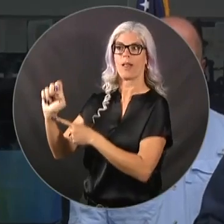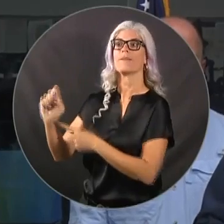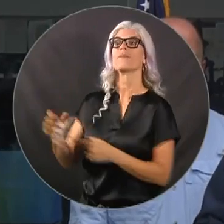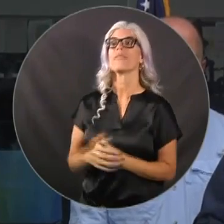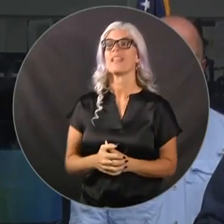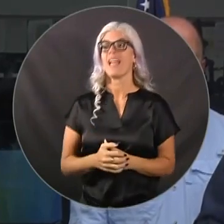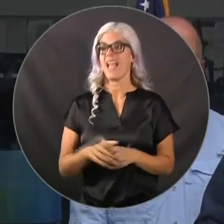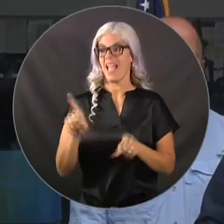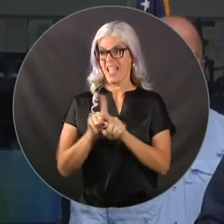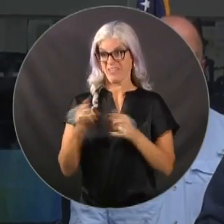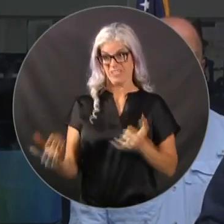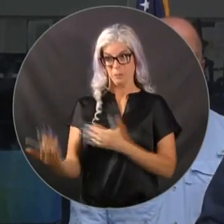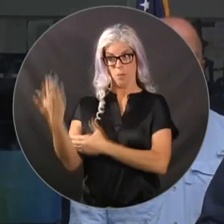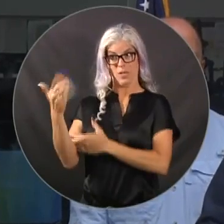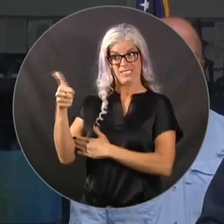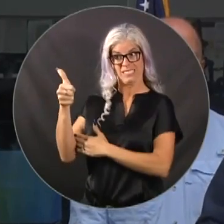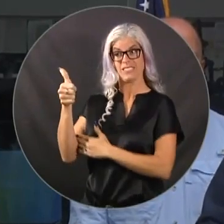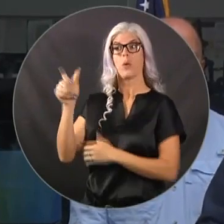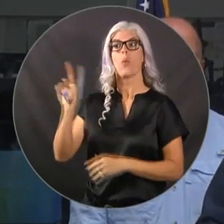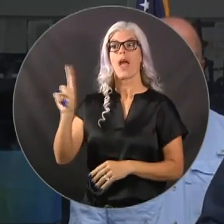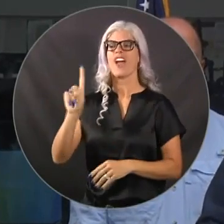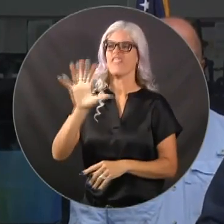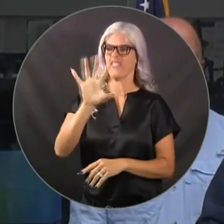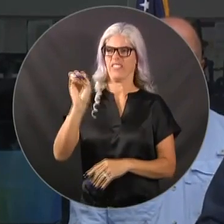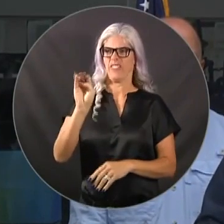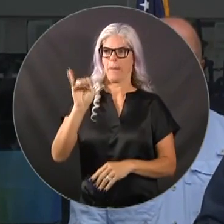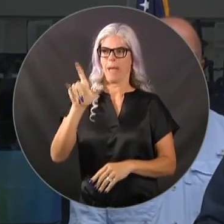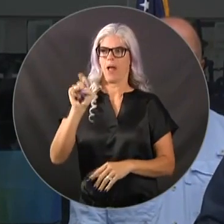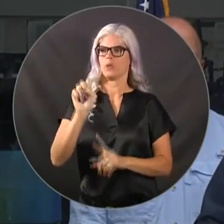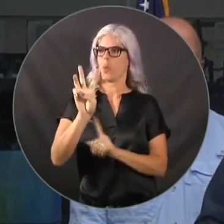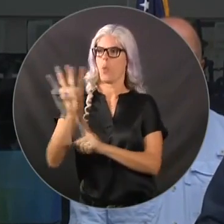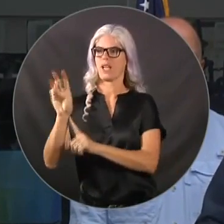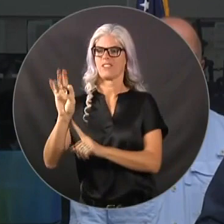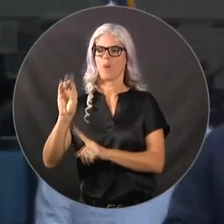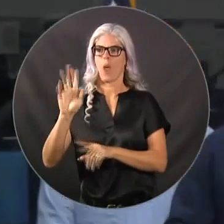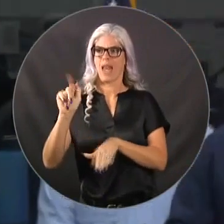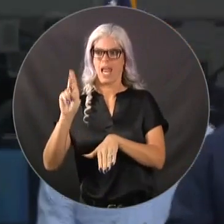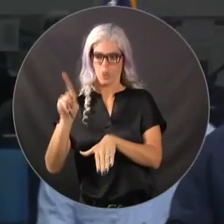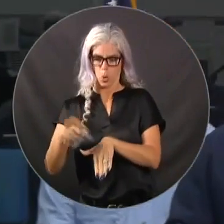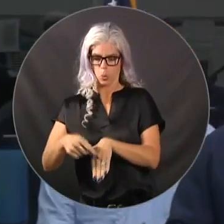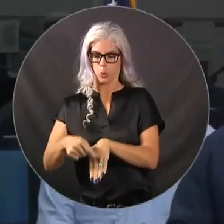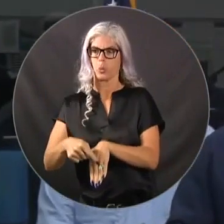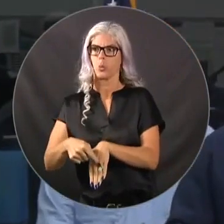AM. It was located roughl Orlando and it was moving